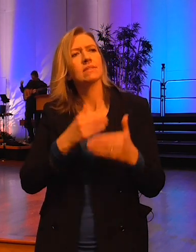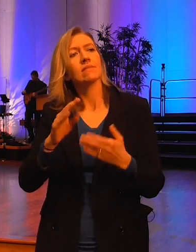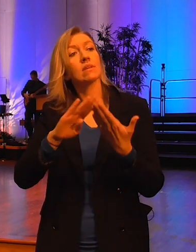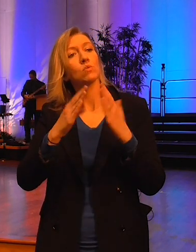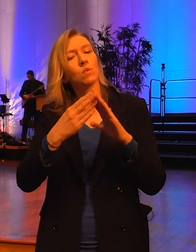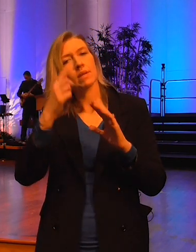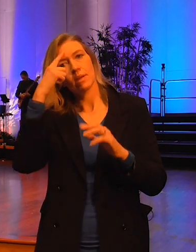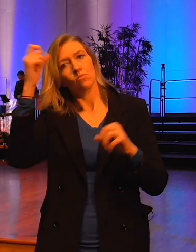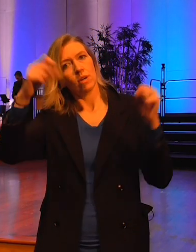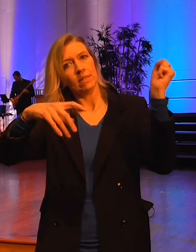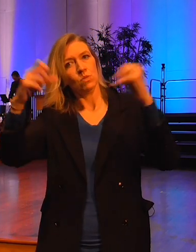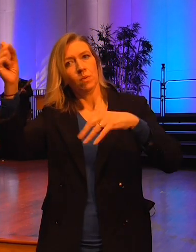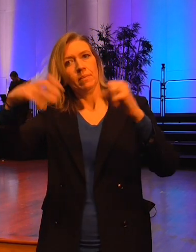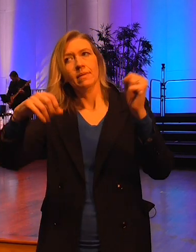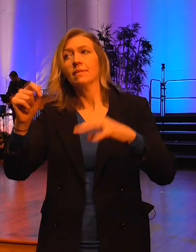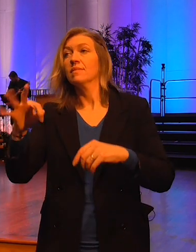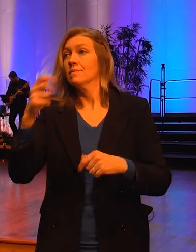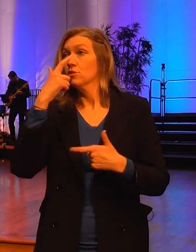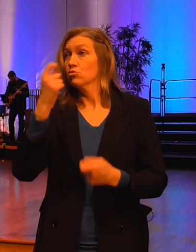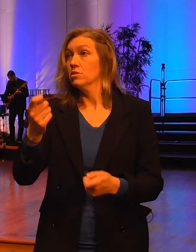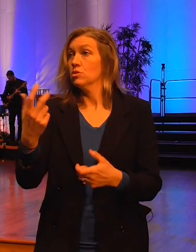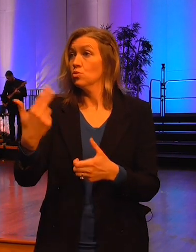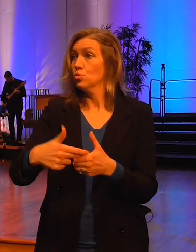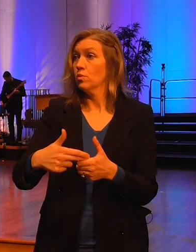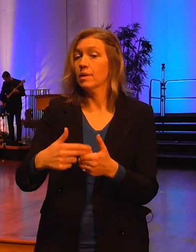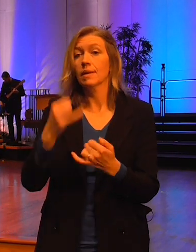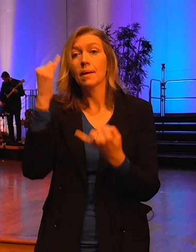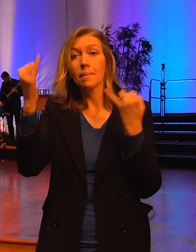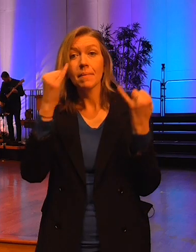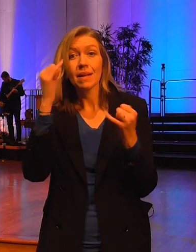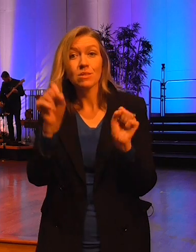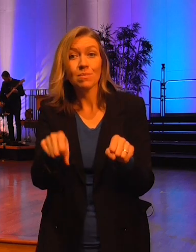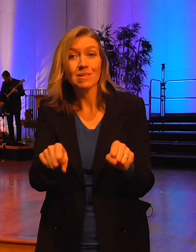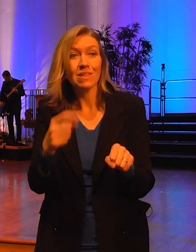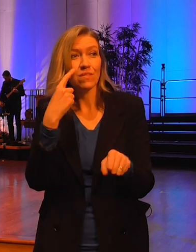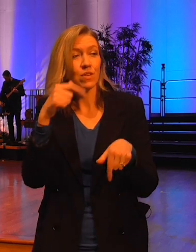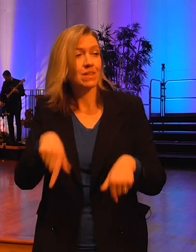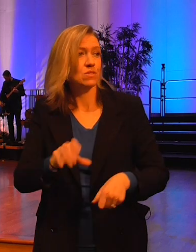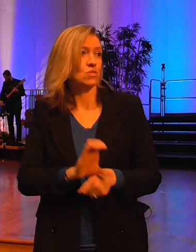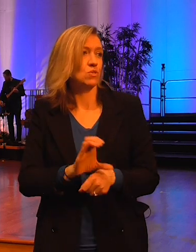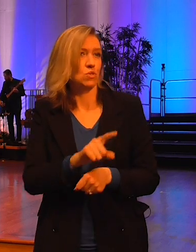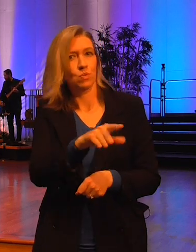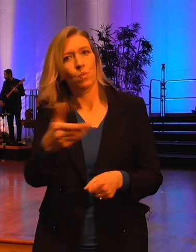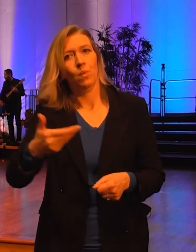together and imagine divine possibilities for Mile High Church uh we welcome you there uh we are so